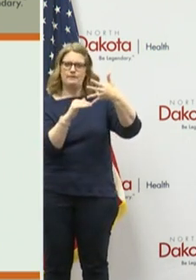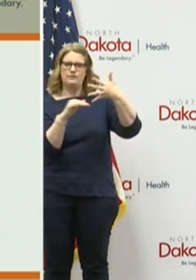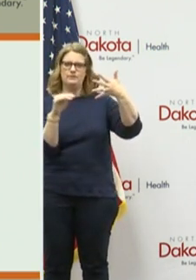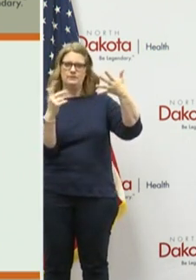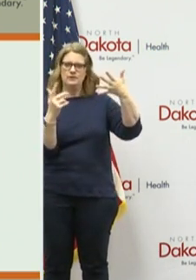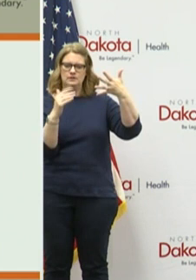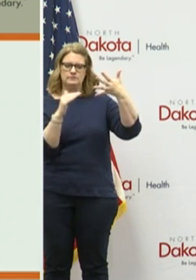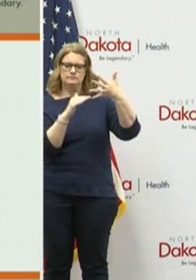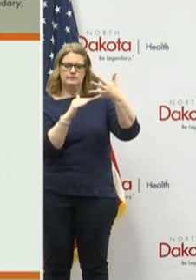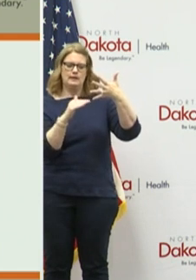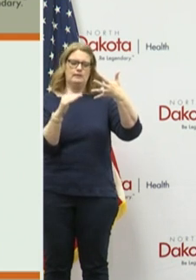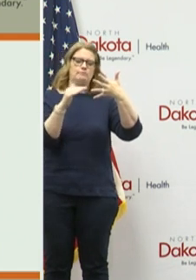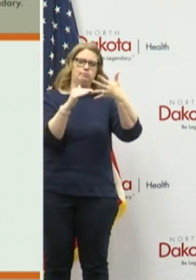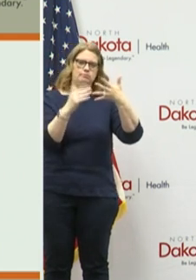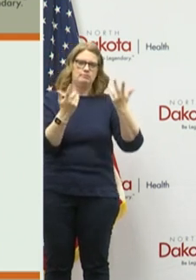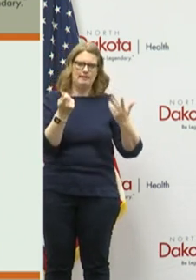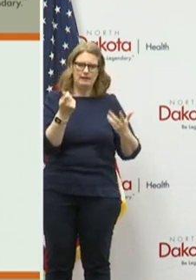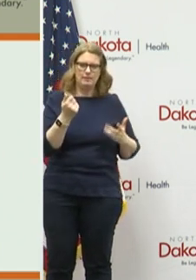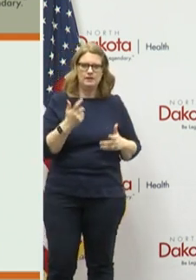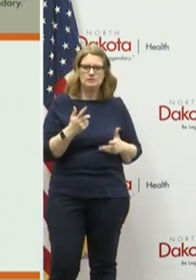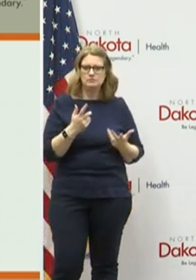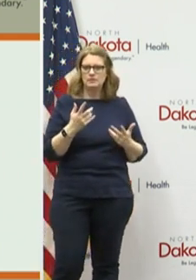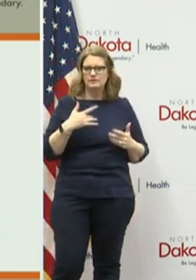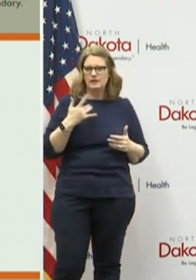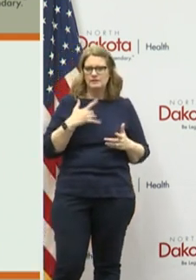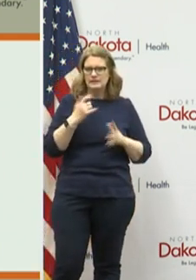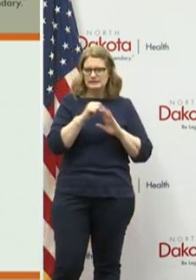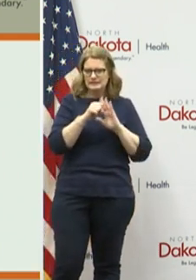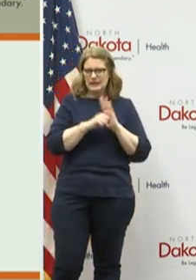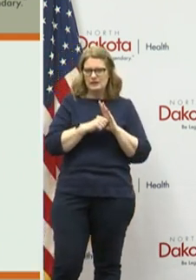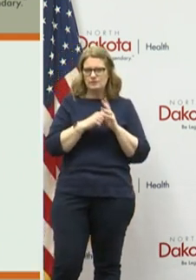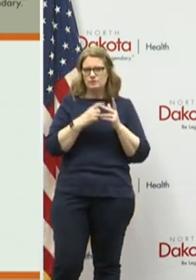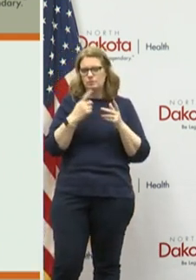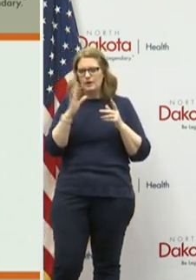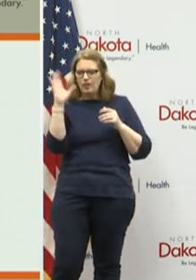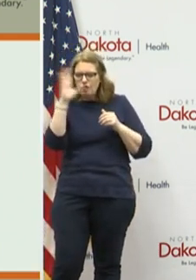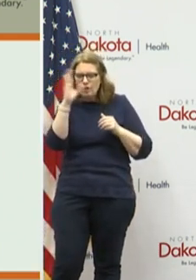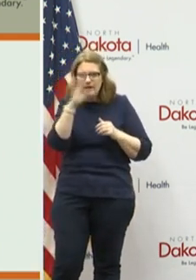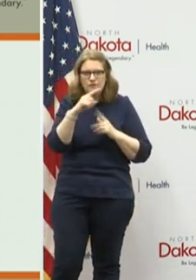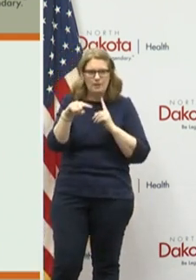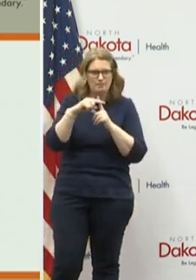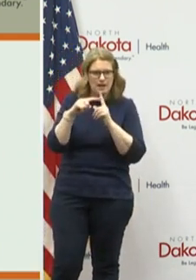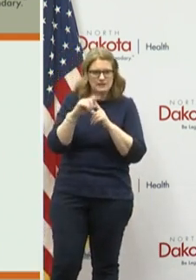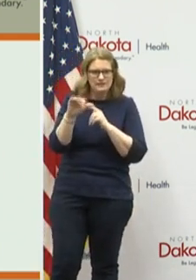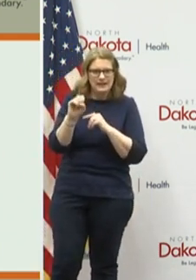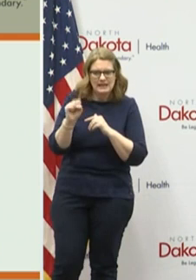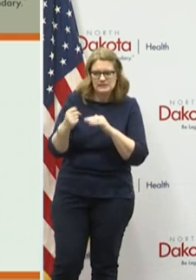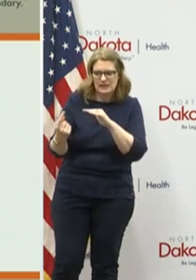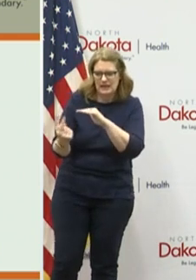TESTING, WE'VE MOVED UP A LITTLE BIT, BUT THAT GIVES US A SENSE OF THE STRENGTH OF OUR